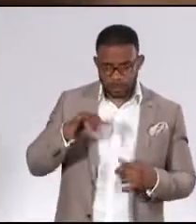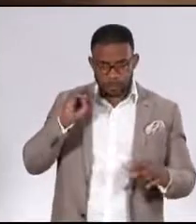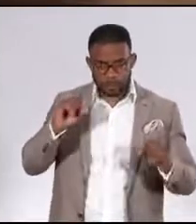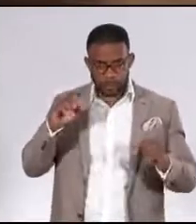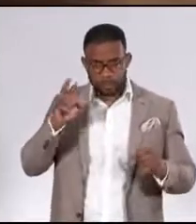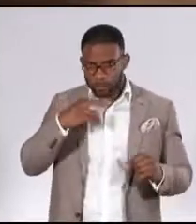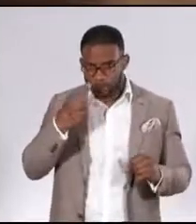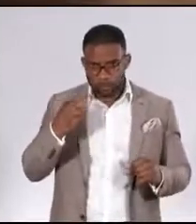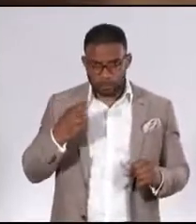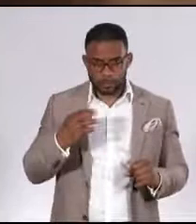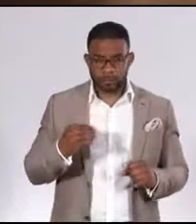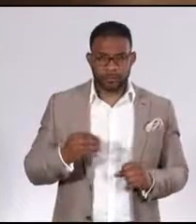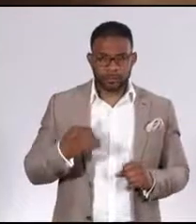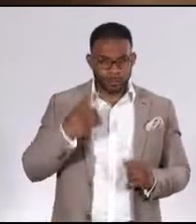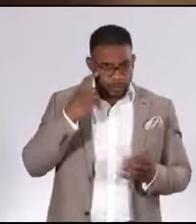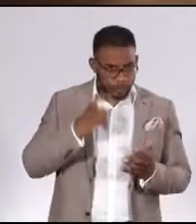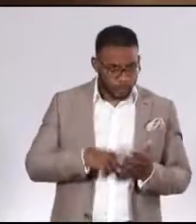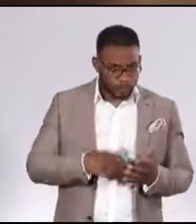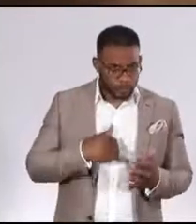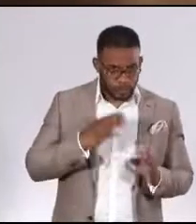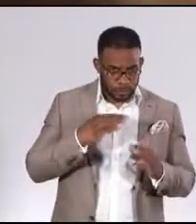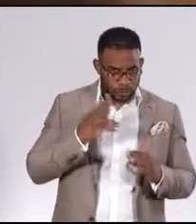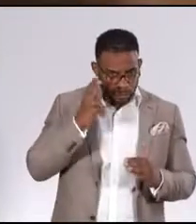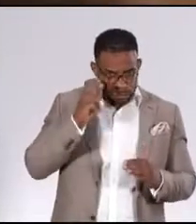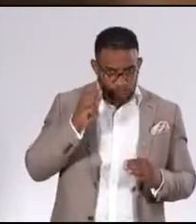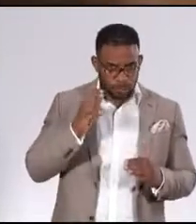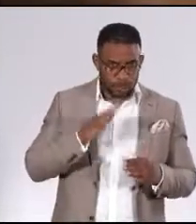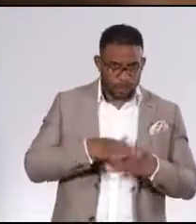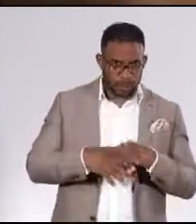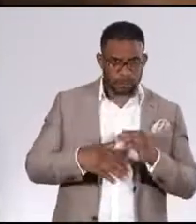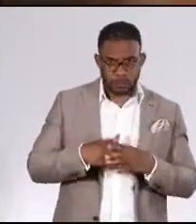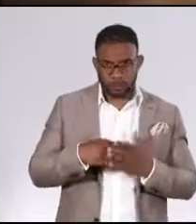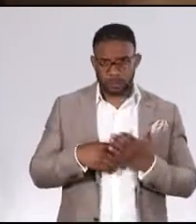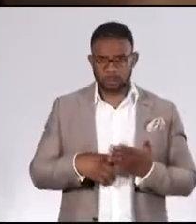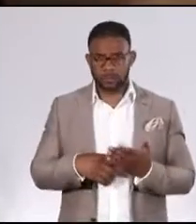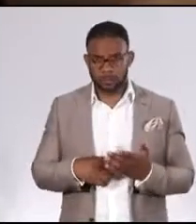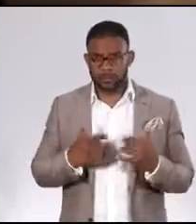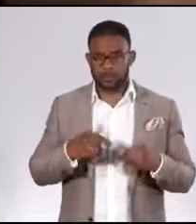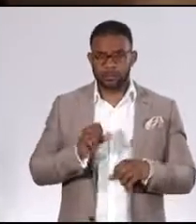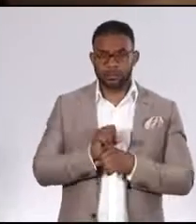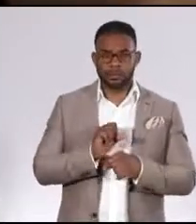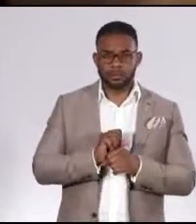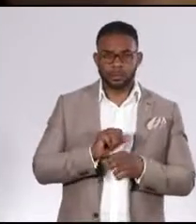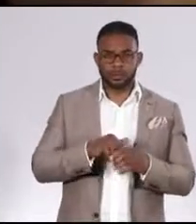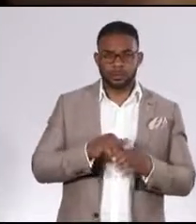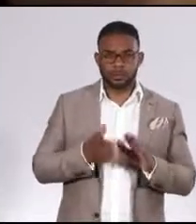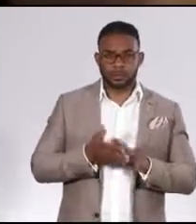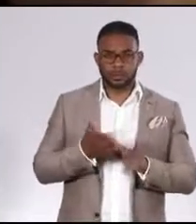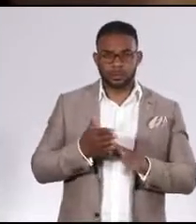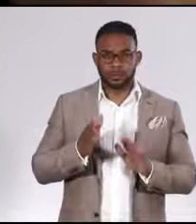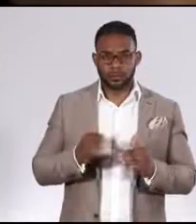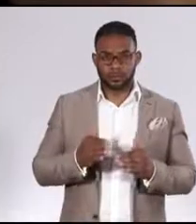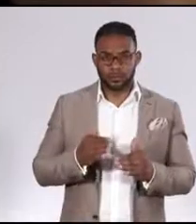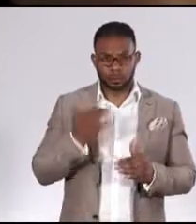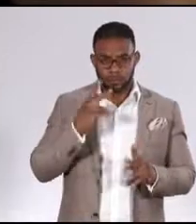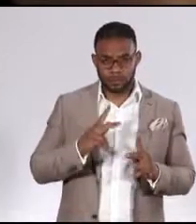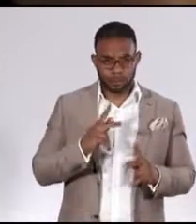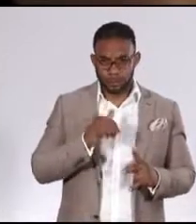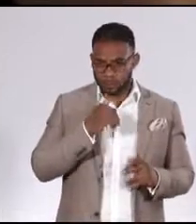and I noticed that I had trouble hearing casual conversation while working in the operating room. If people weren't facing me,